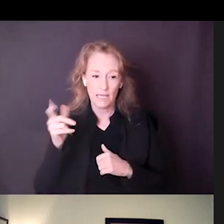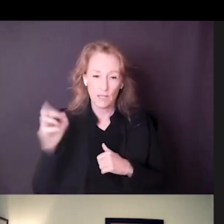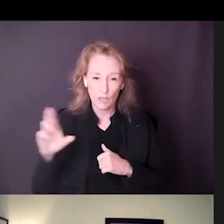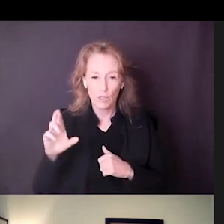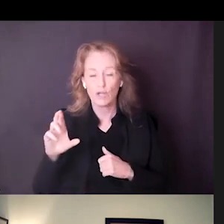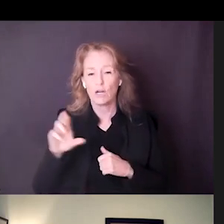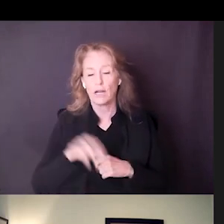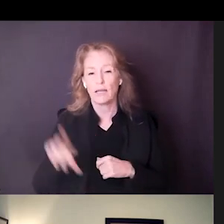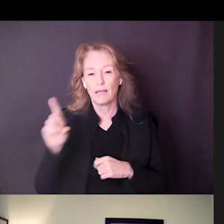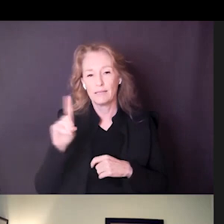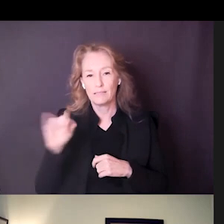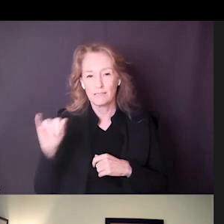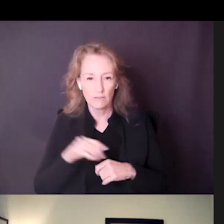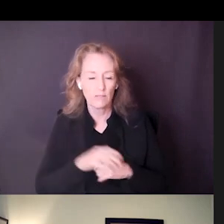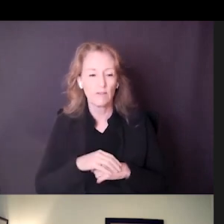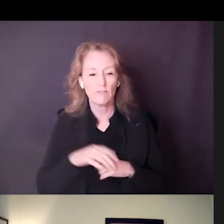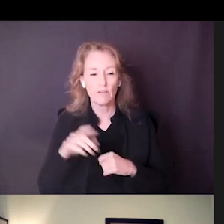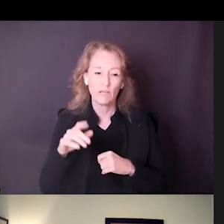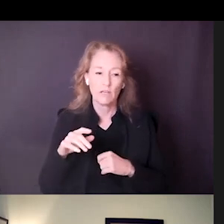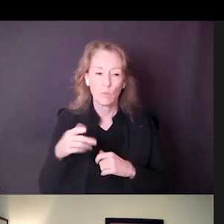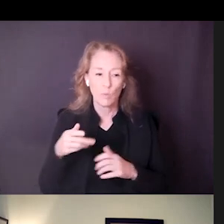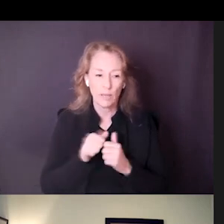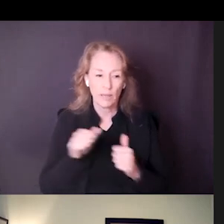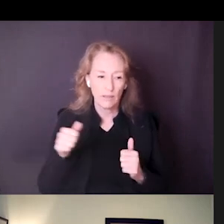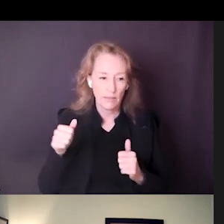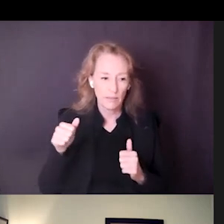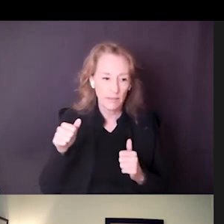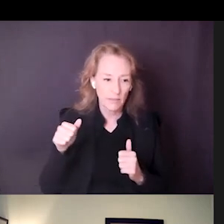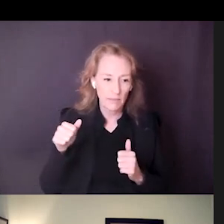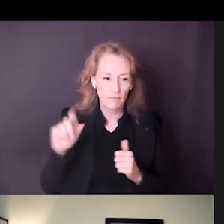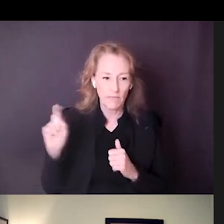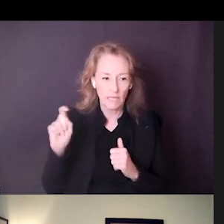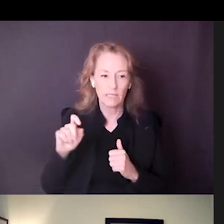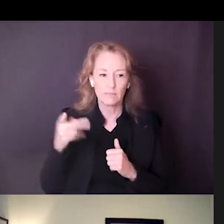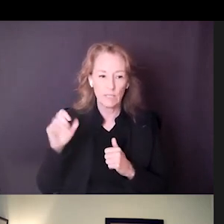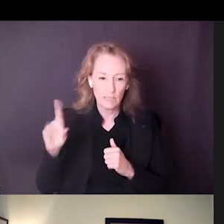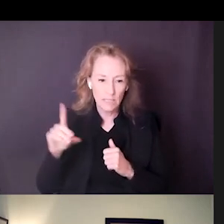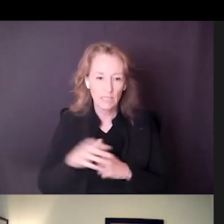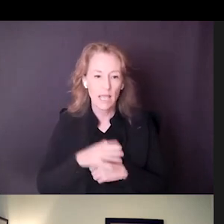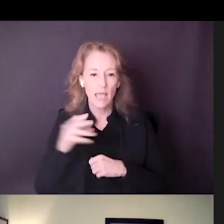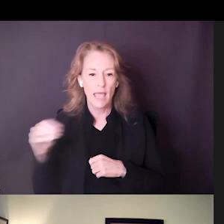STUBER WHO IS A PROFESSOR AT WASHINGTON WHO ARE REALLY GOING TO